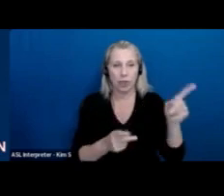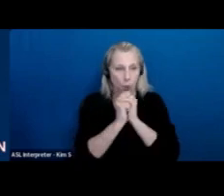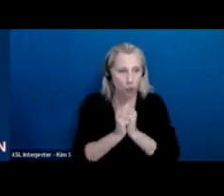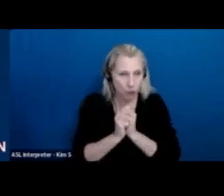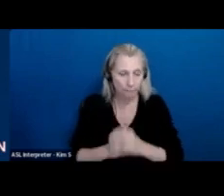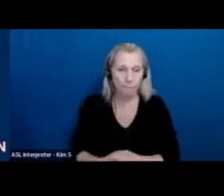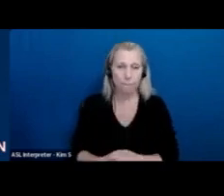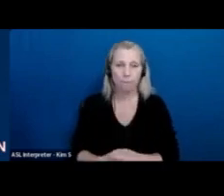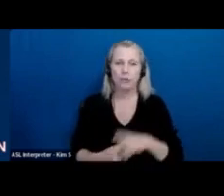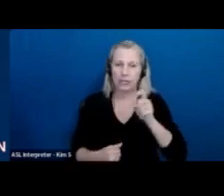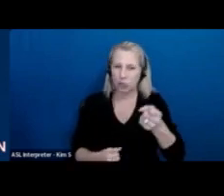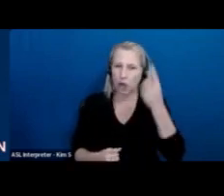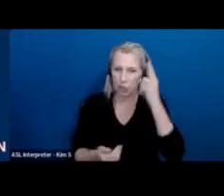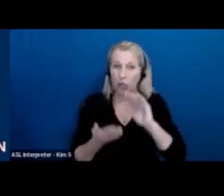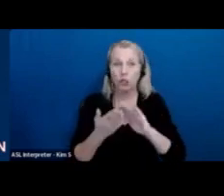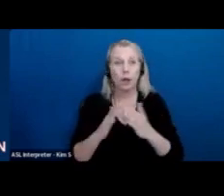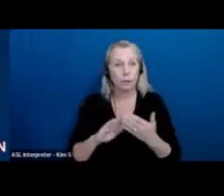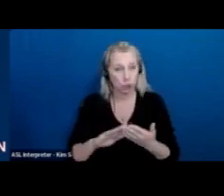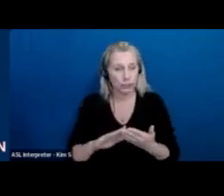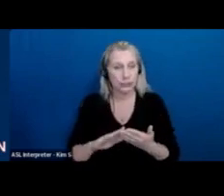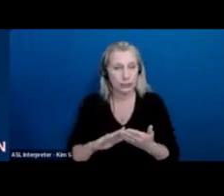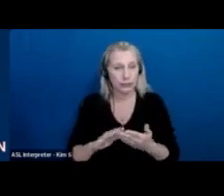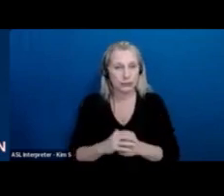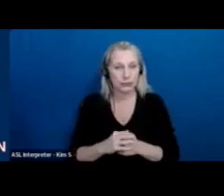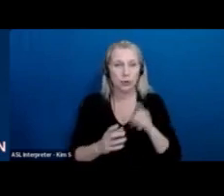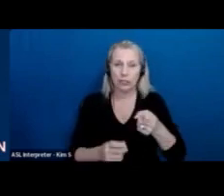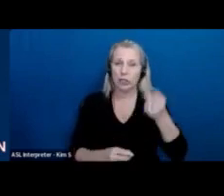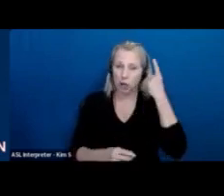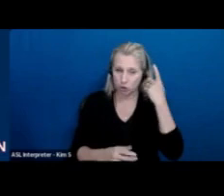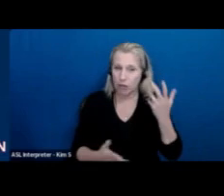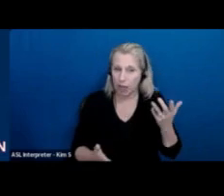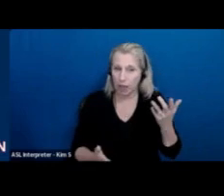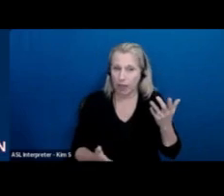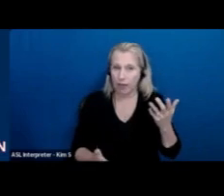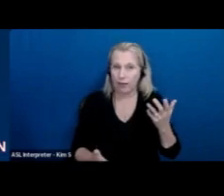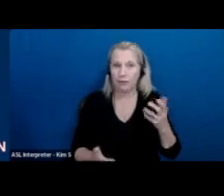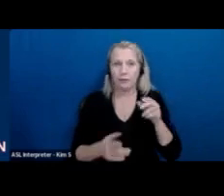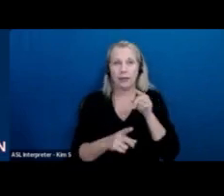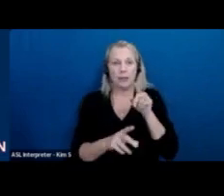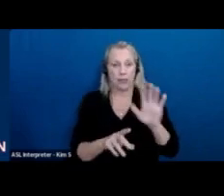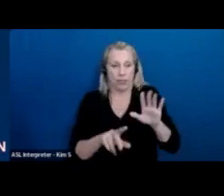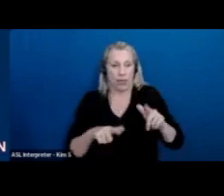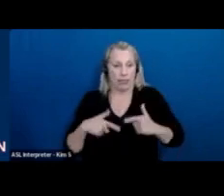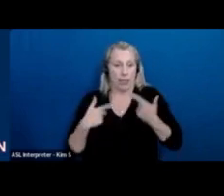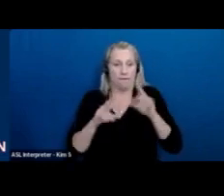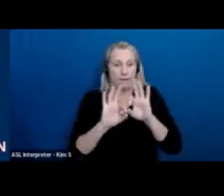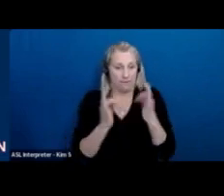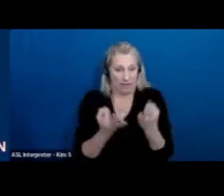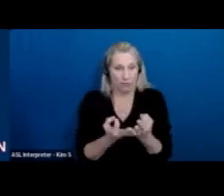understand that communities, we need to understand that the communities families live in and the policies governing what we